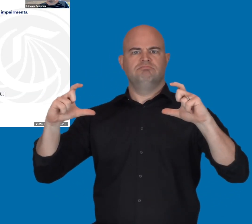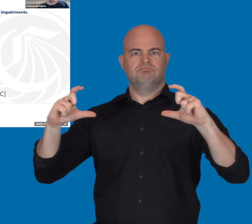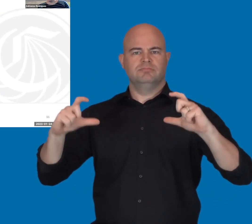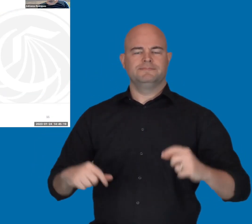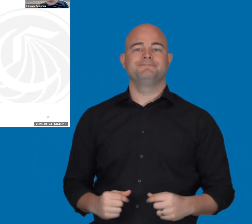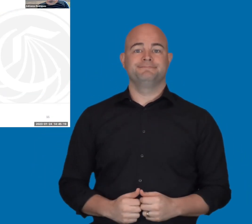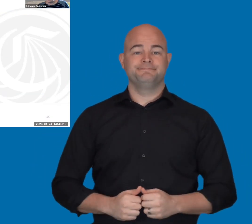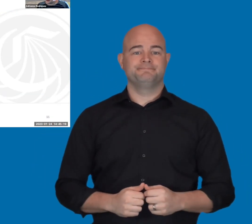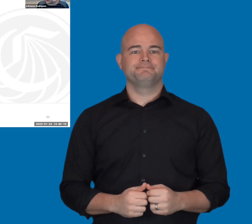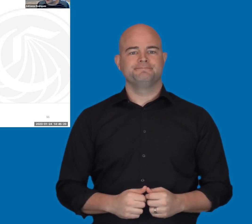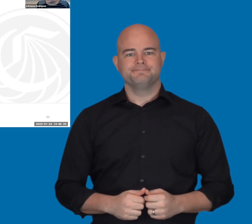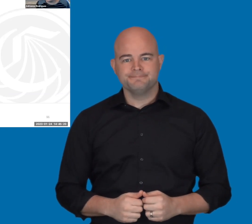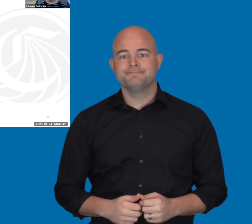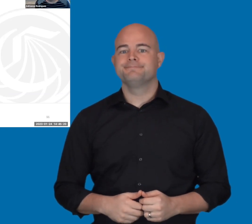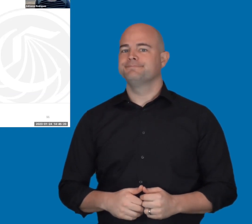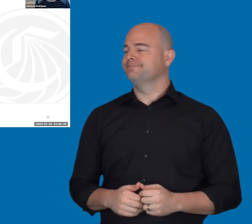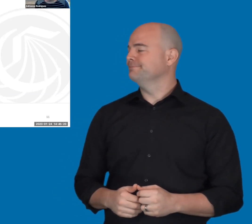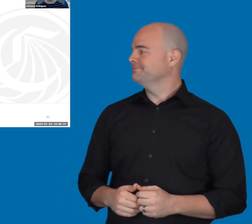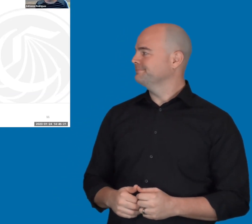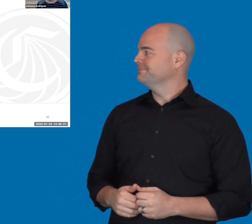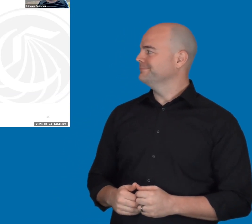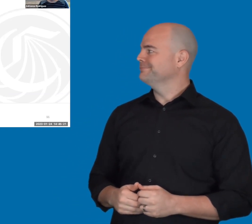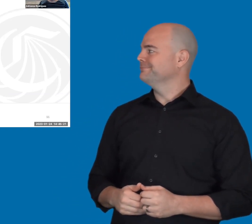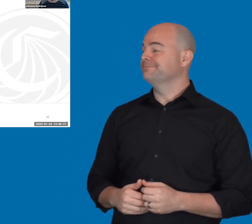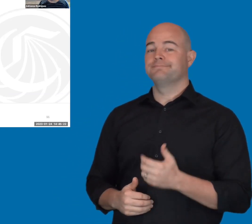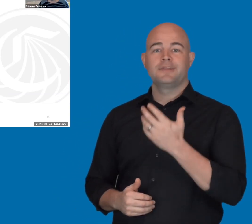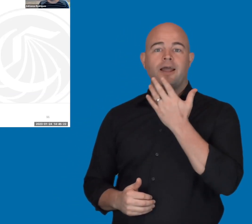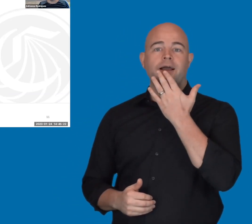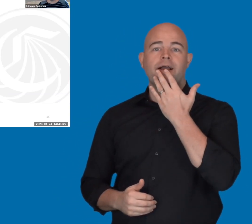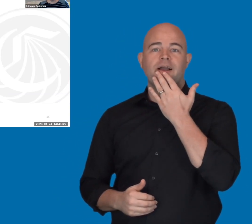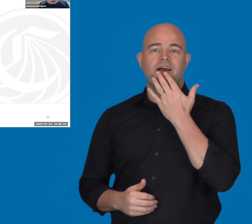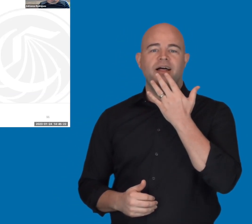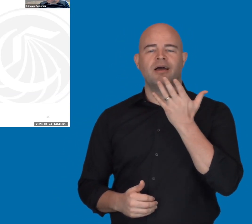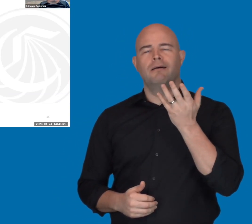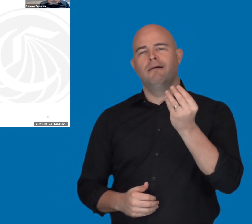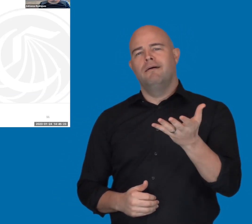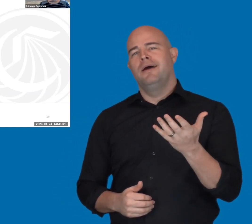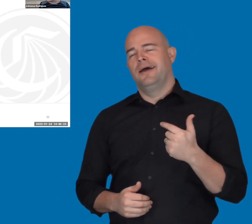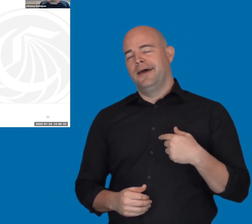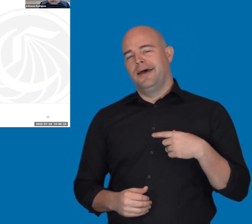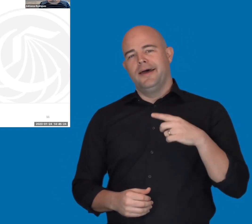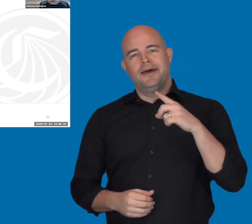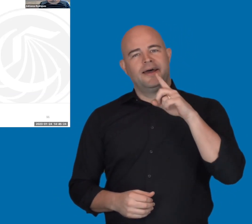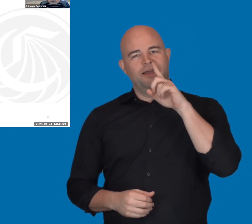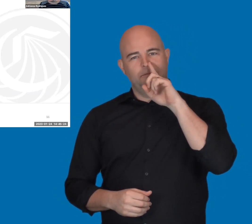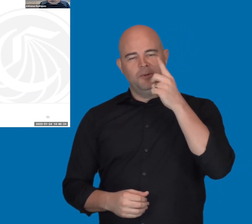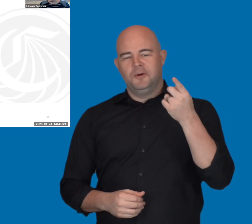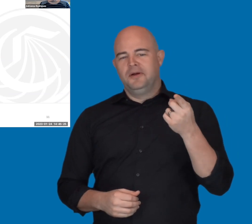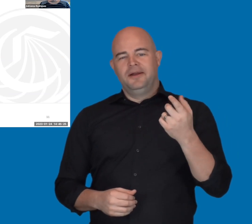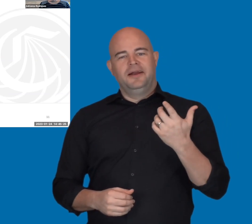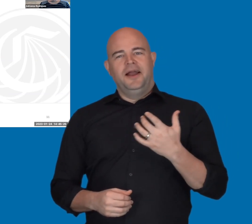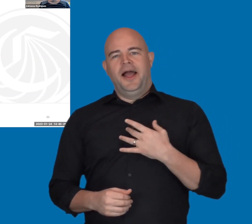OK, now Color. I'm boring. I like to keep it really simple.